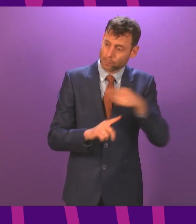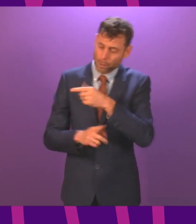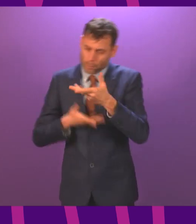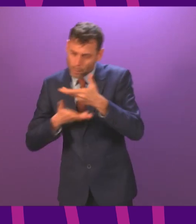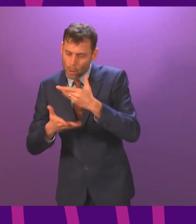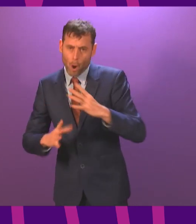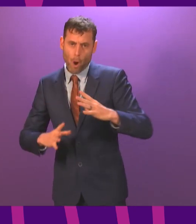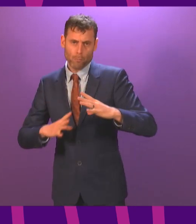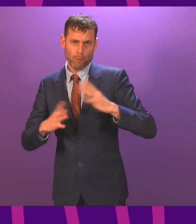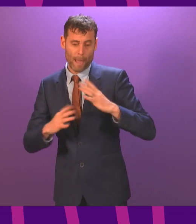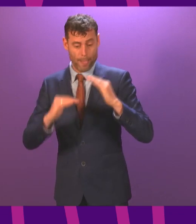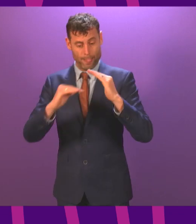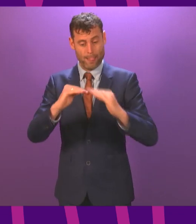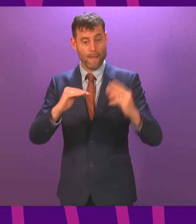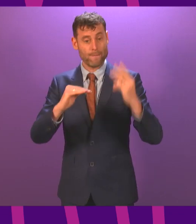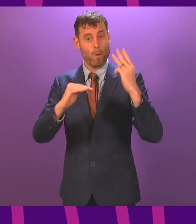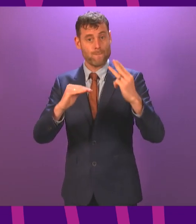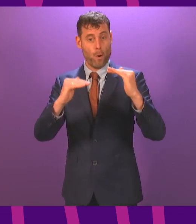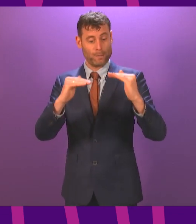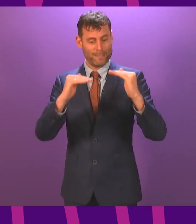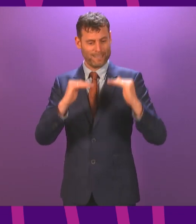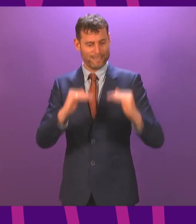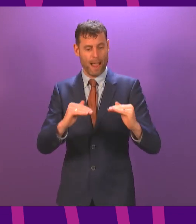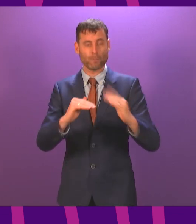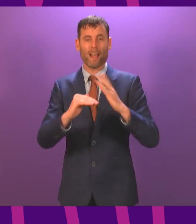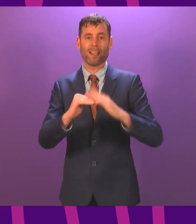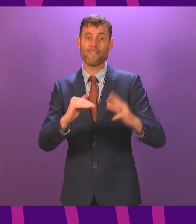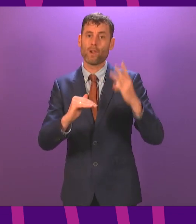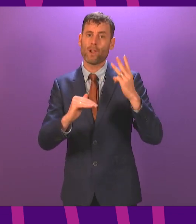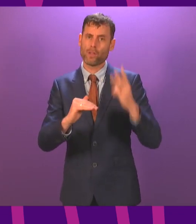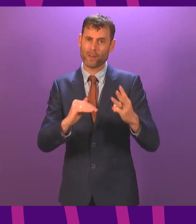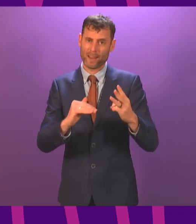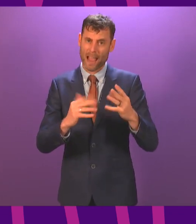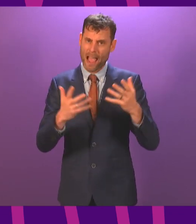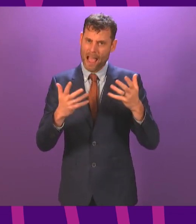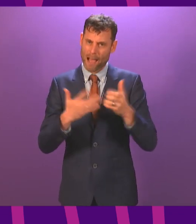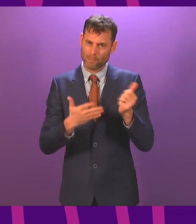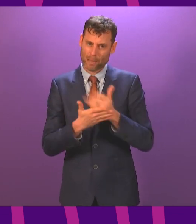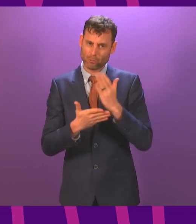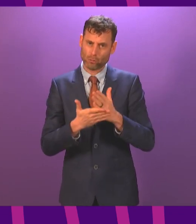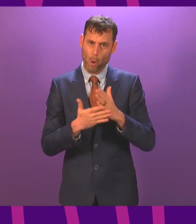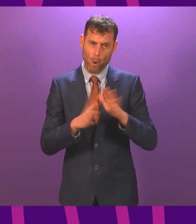of level 4 in a way that is responsible and that does not cause a rise in Covid-19 cases?